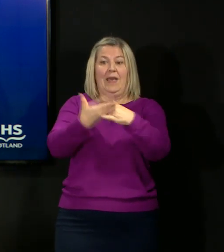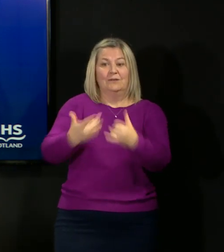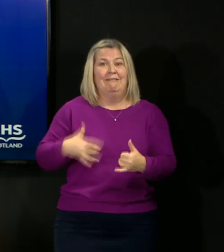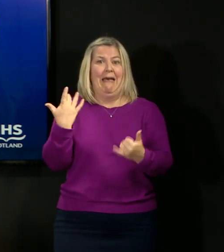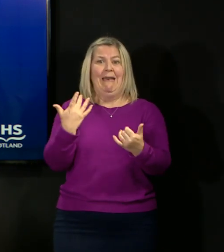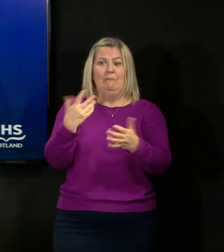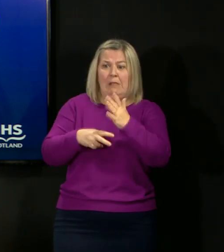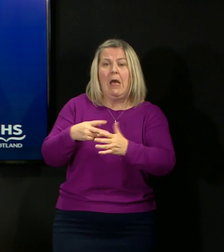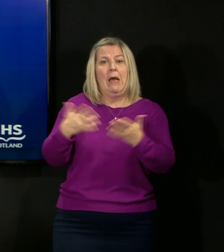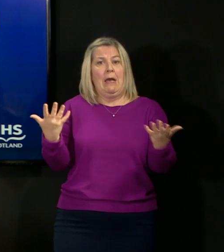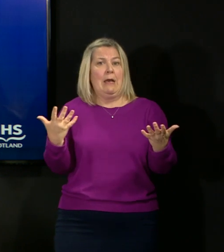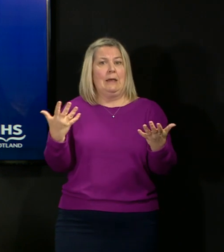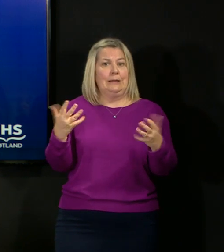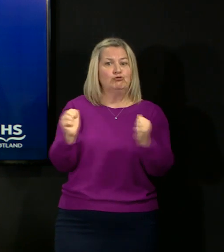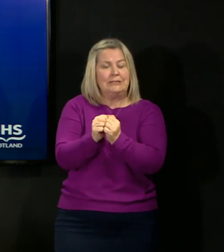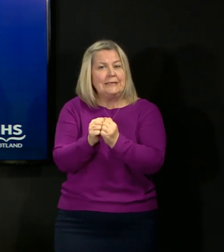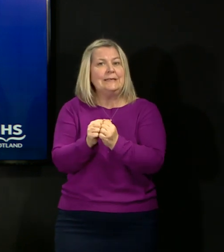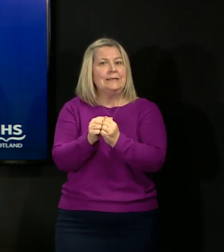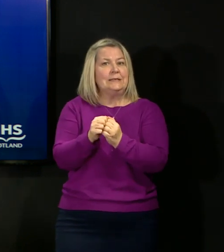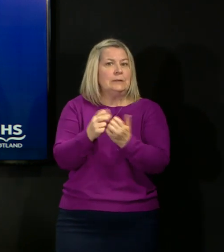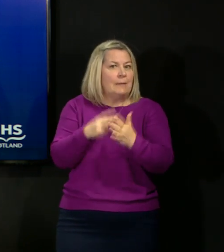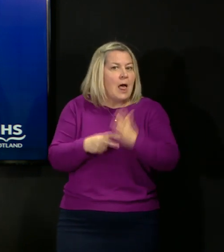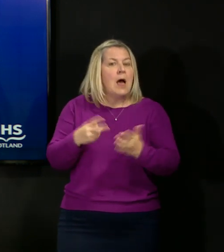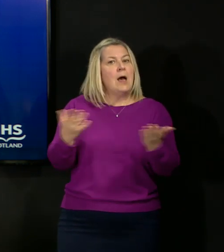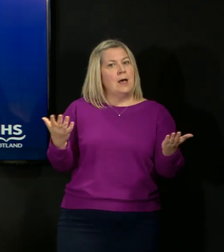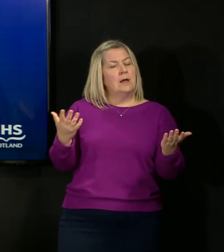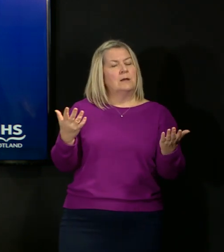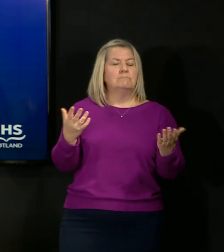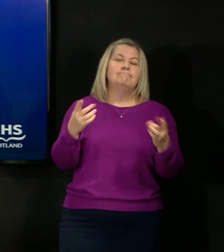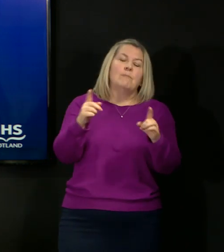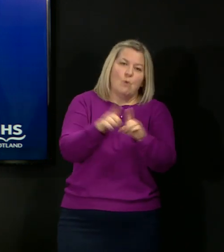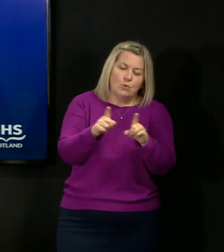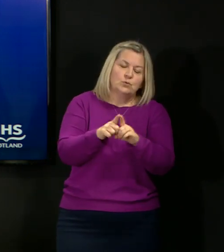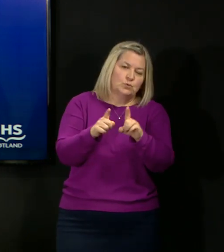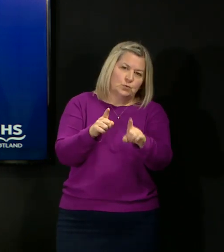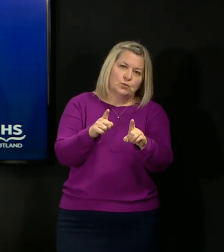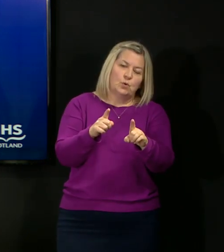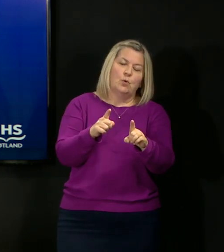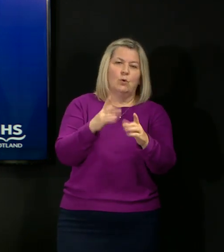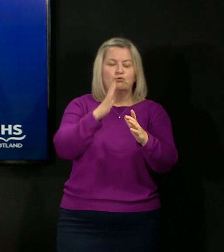roles and settings, and the real and often overpowering feelings of grief and